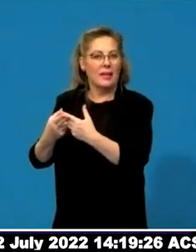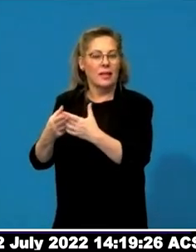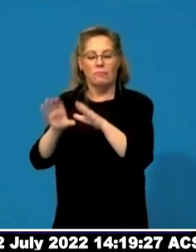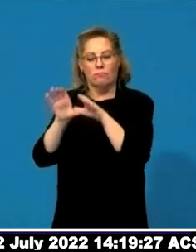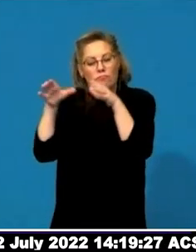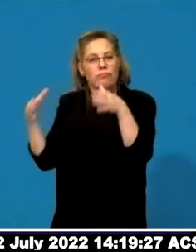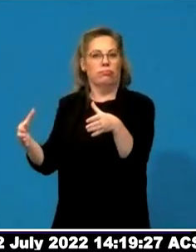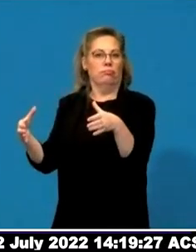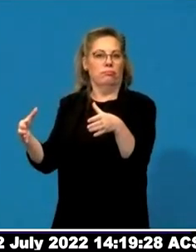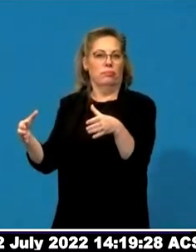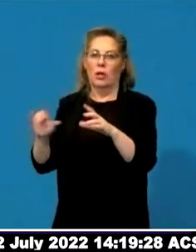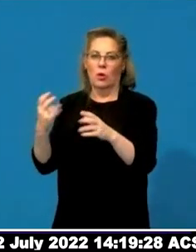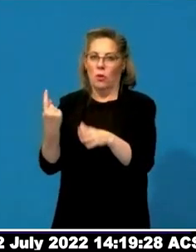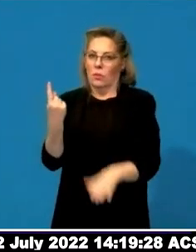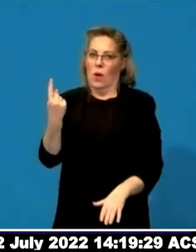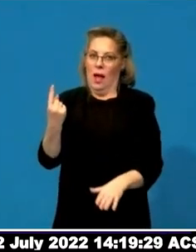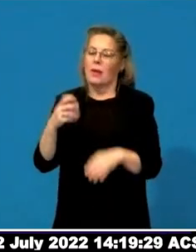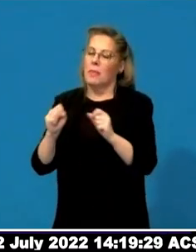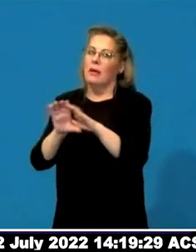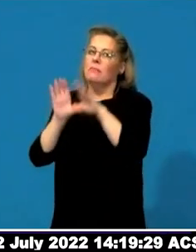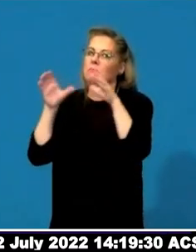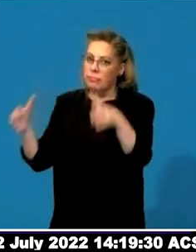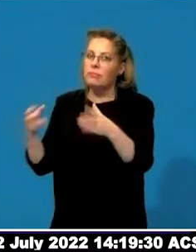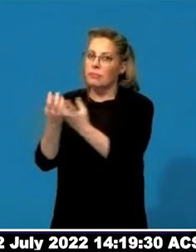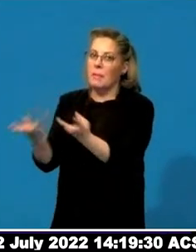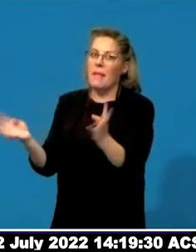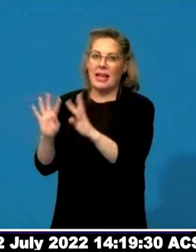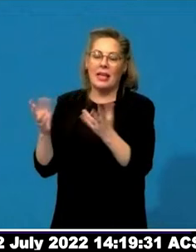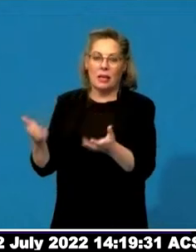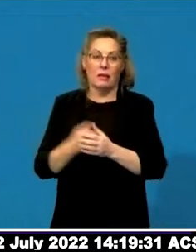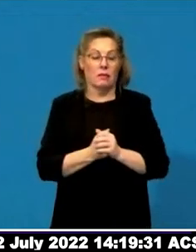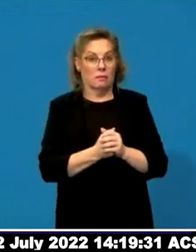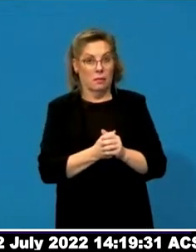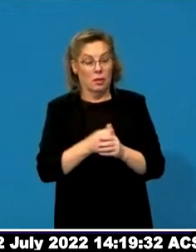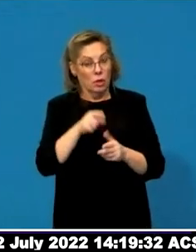Is it your view that the NDIS can be adapted to overcome